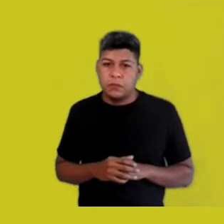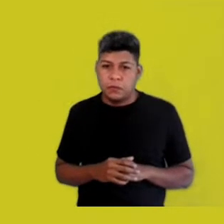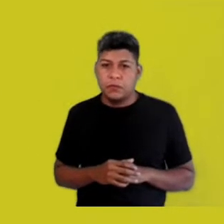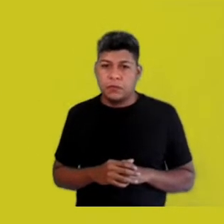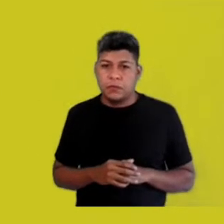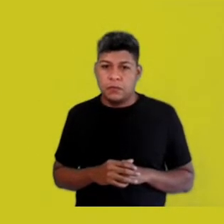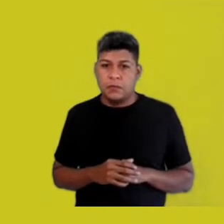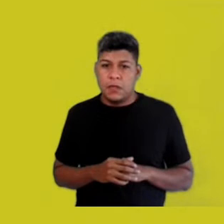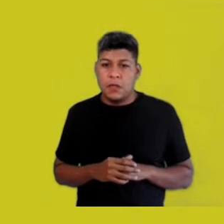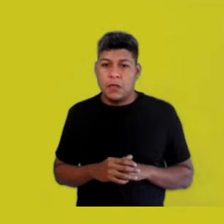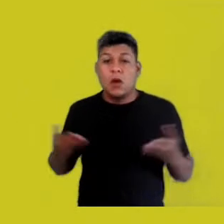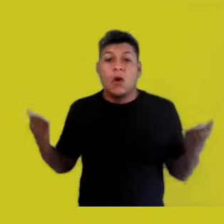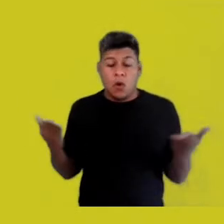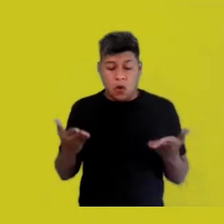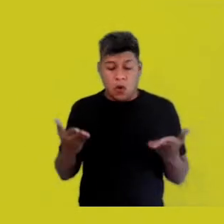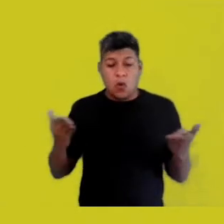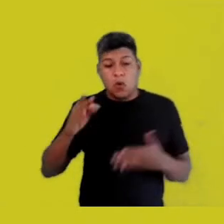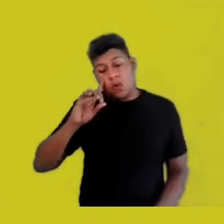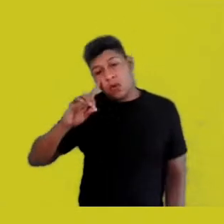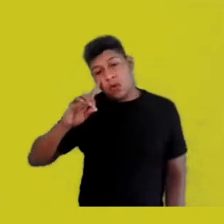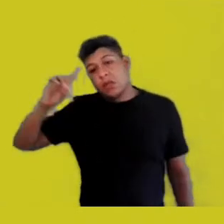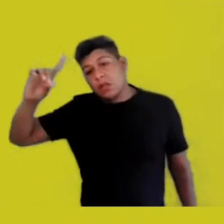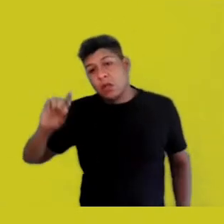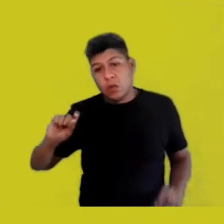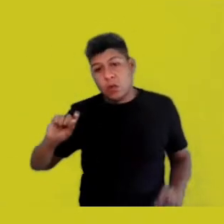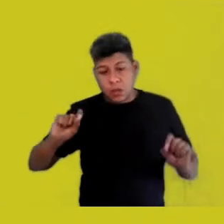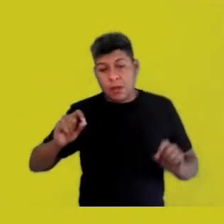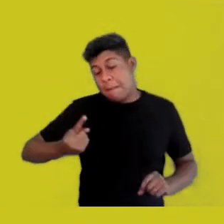today is a day to say thanks